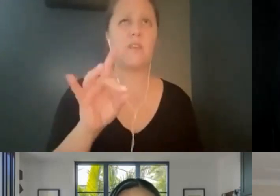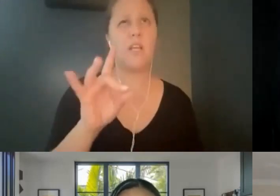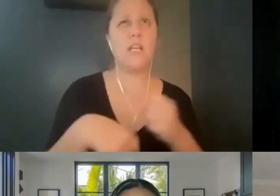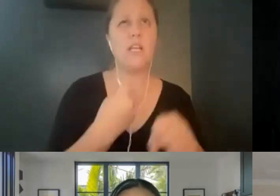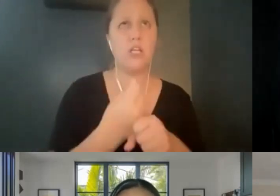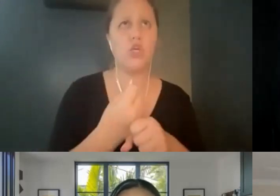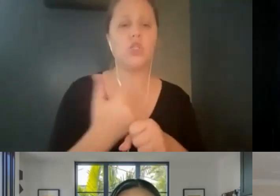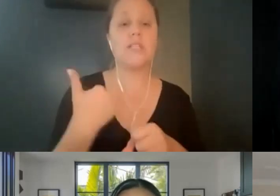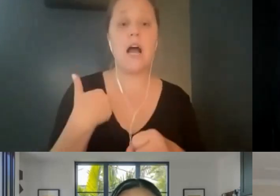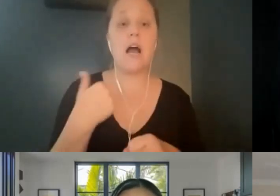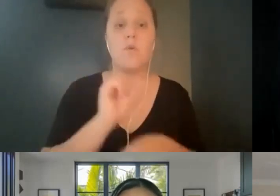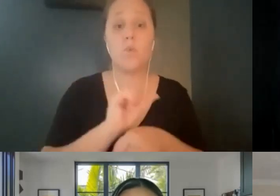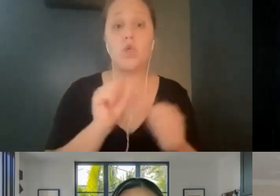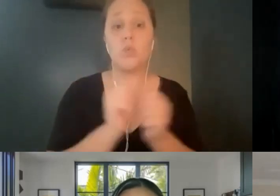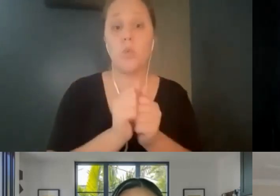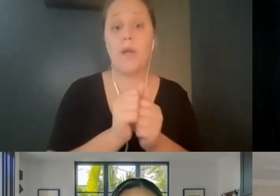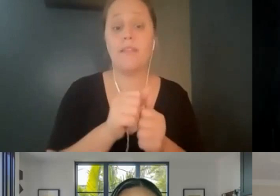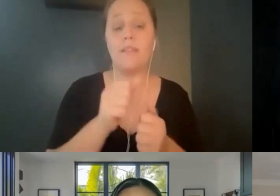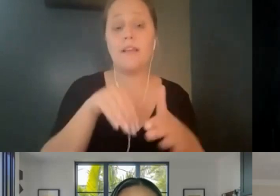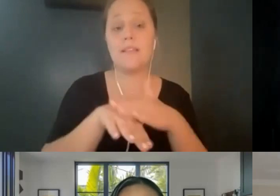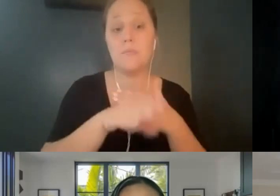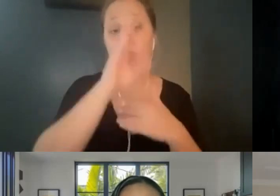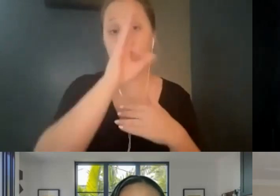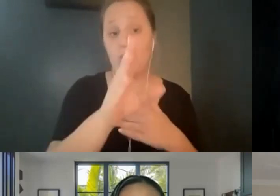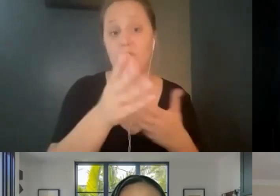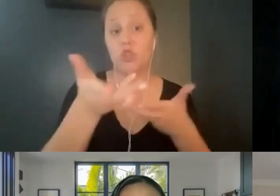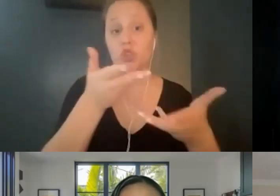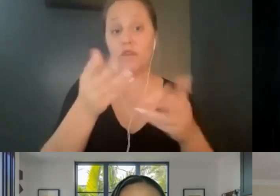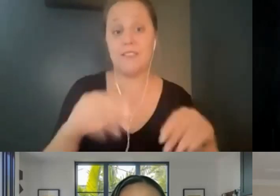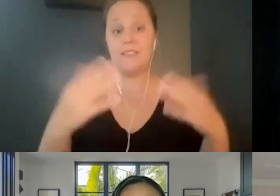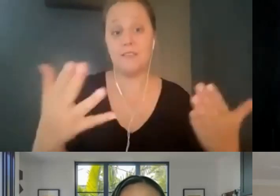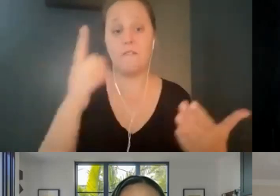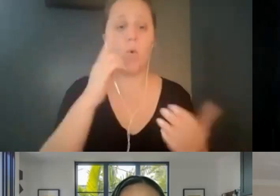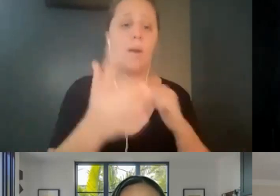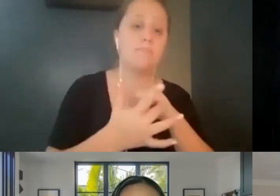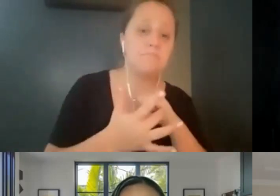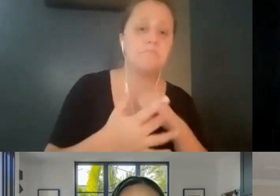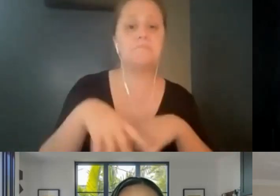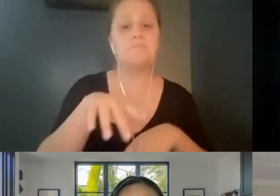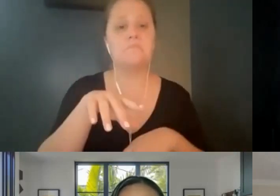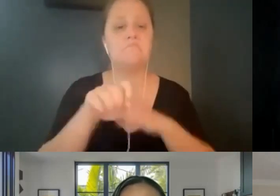accessibility, direct service delivery of media and technology and it's amazing to me.